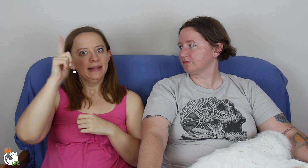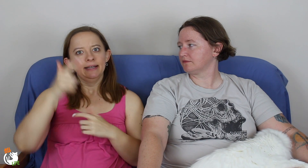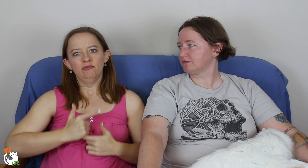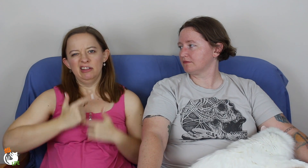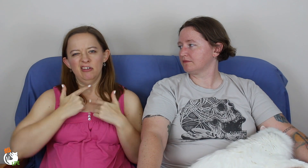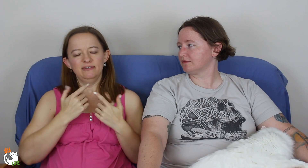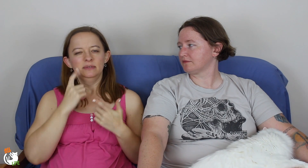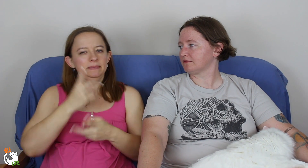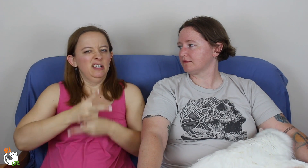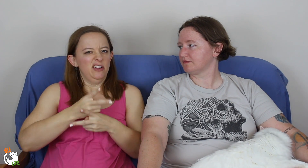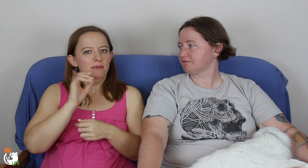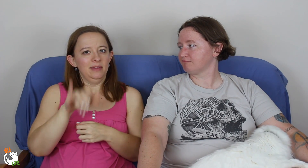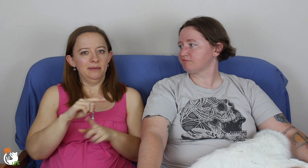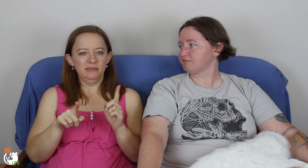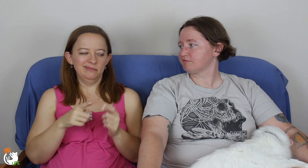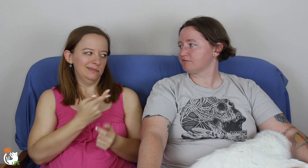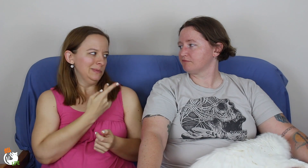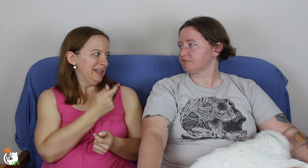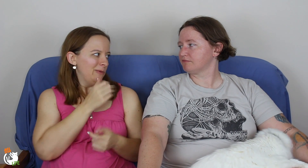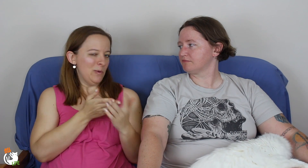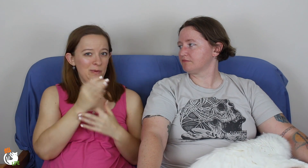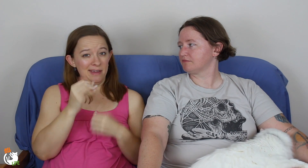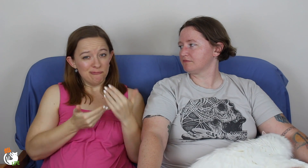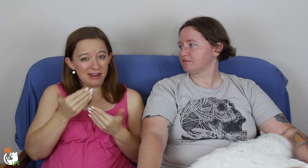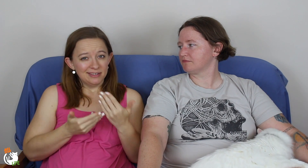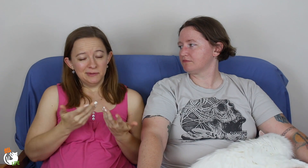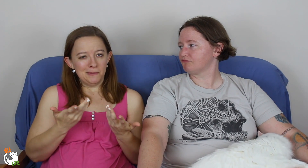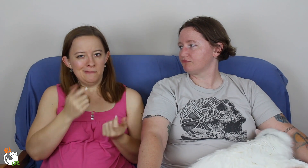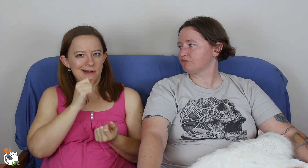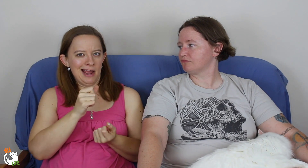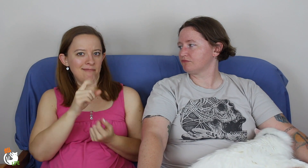once the child's born, or later in their life. So just be careful of that. But we didn't go through that process